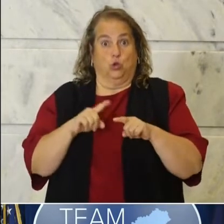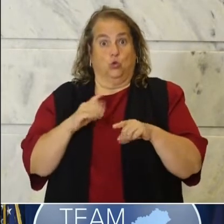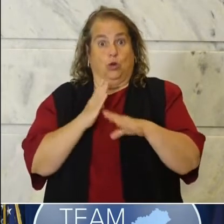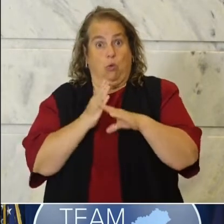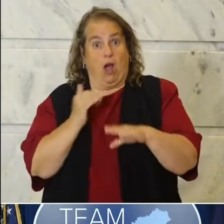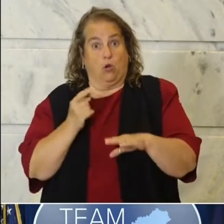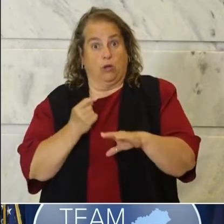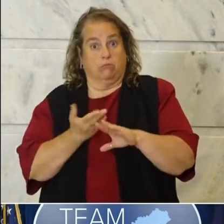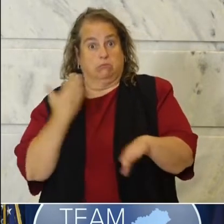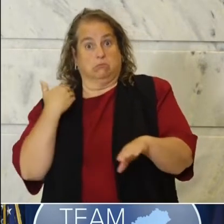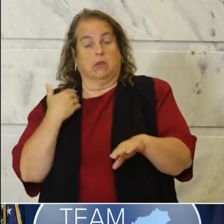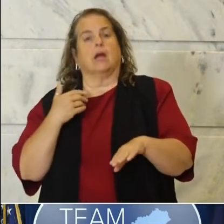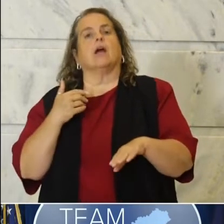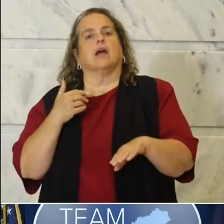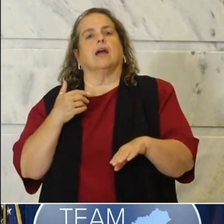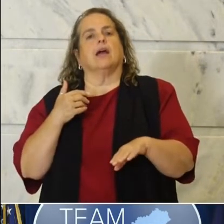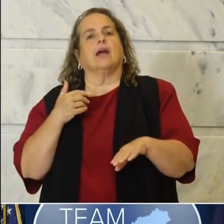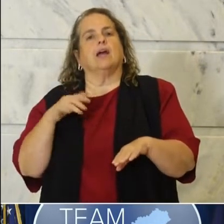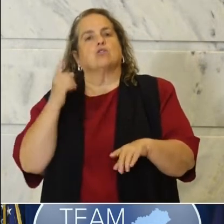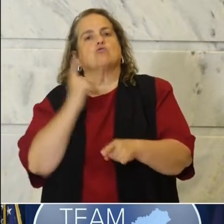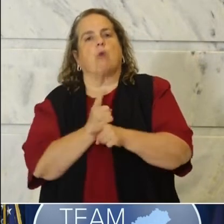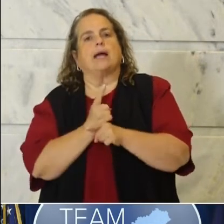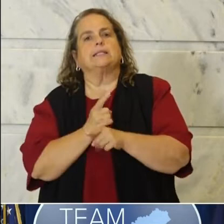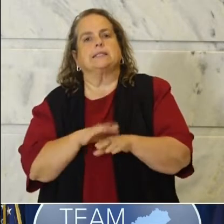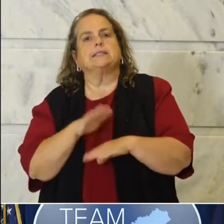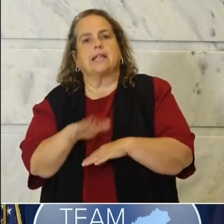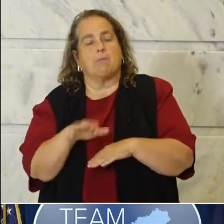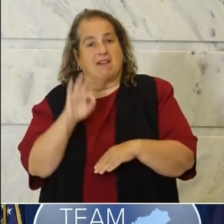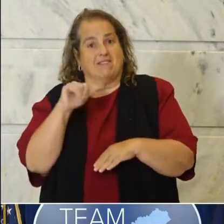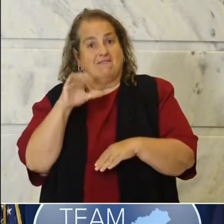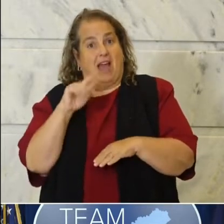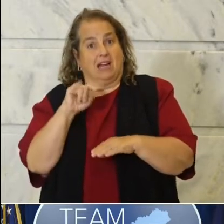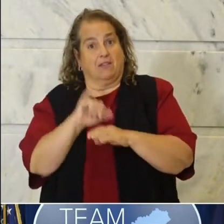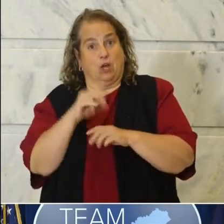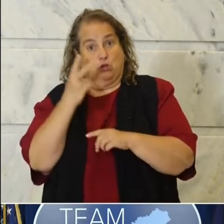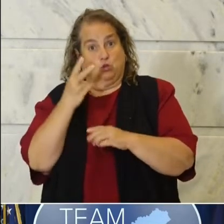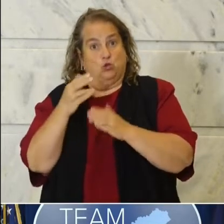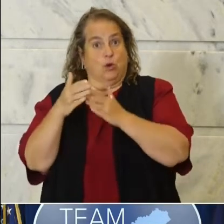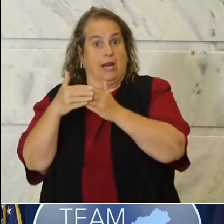help. The fact that two neighboring states are also doing it should make